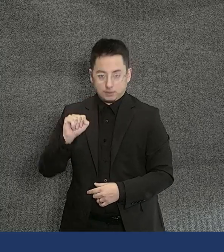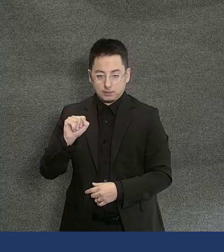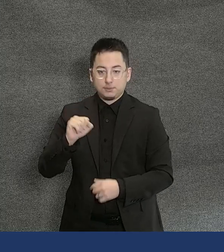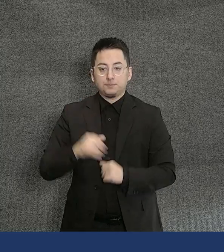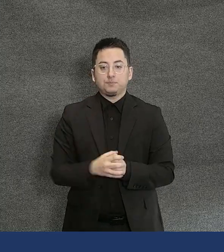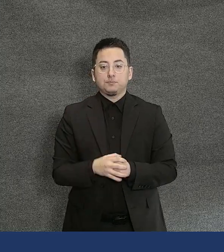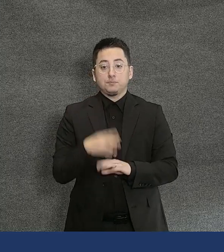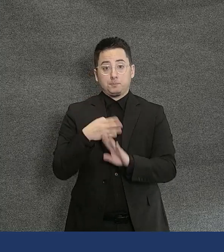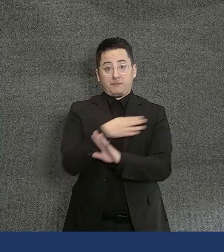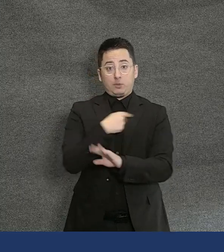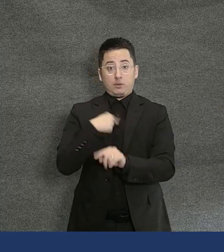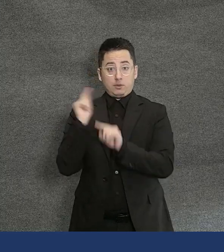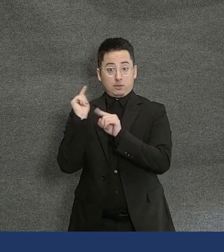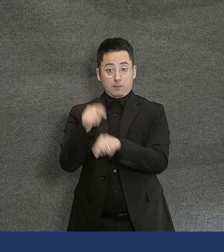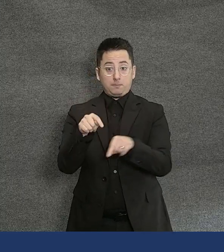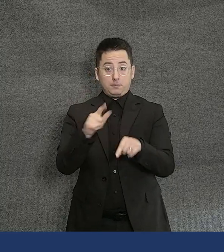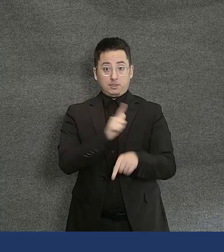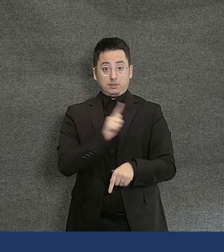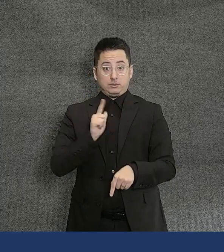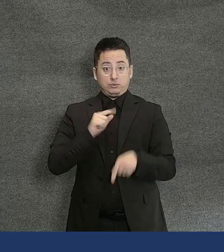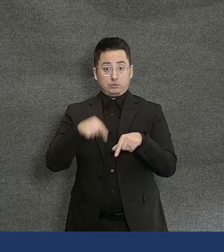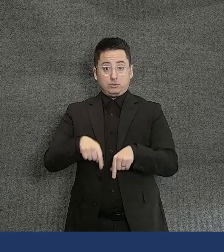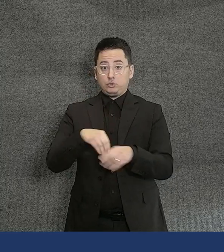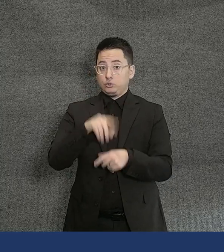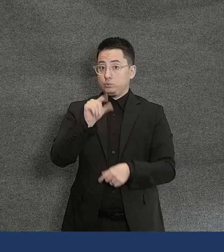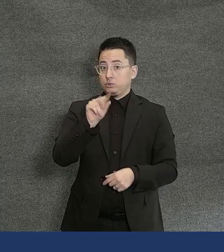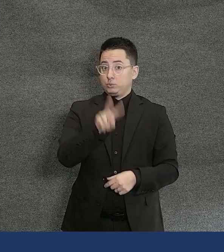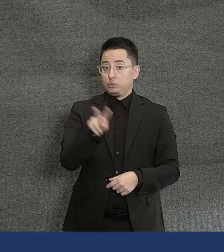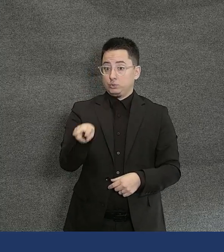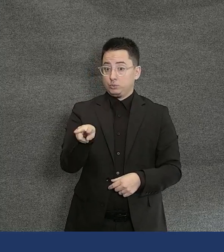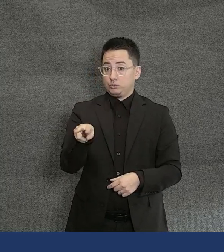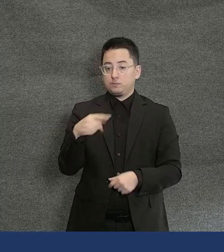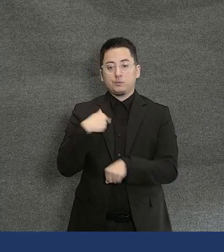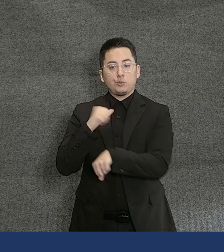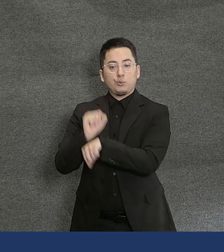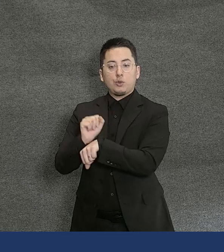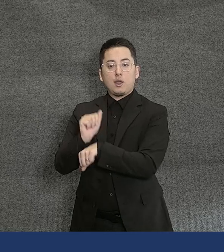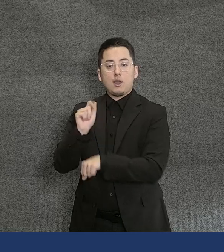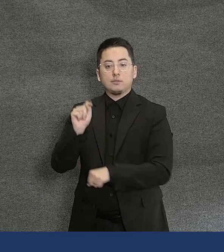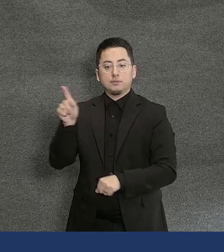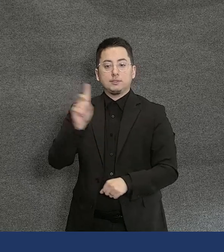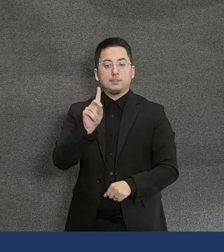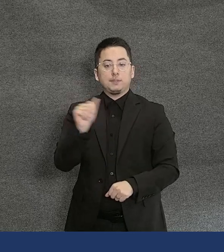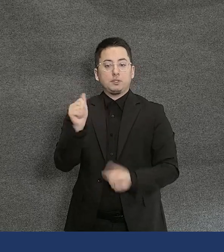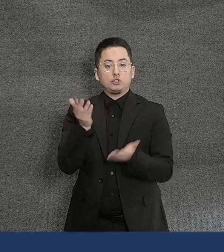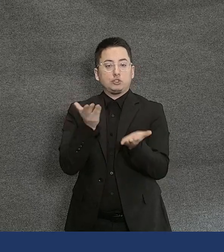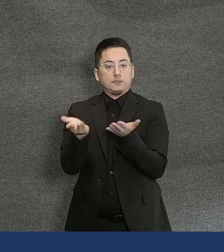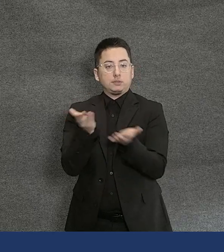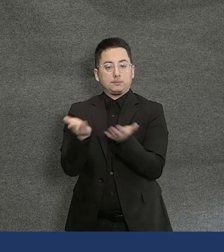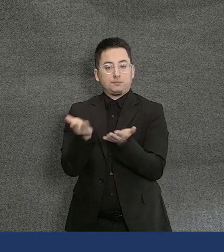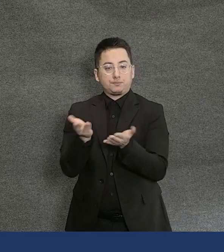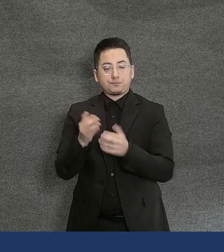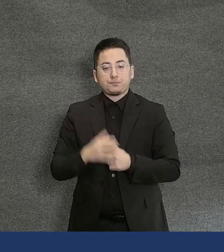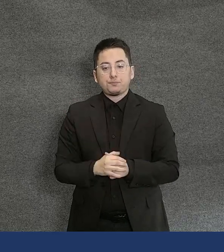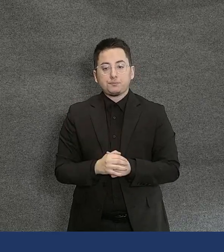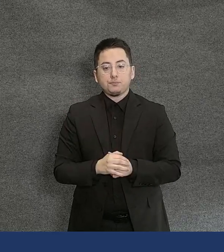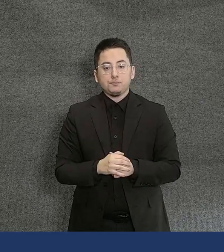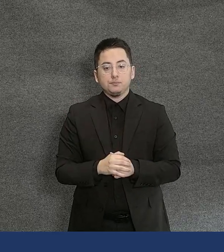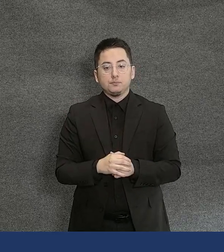I worked in the disability services field in my community for a provider of group homes for folks